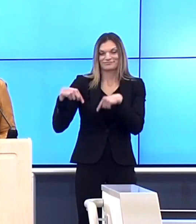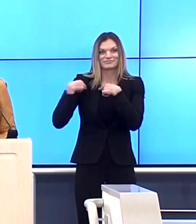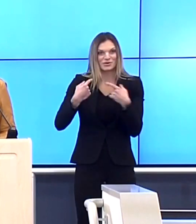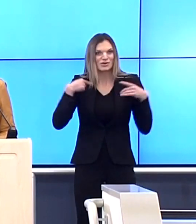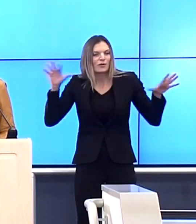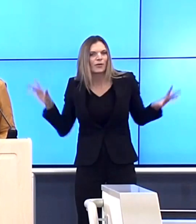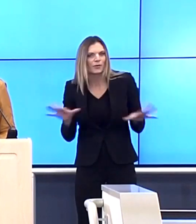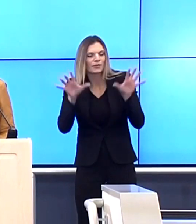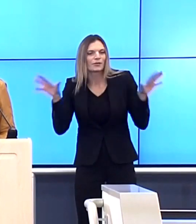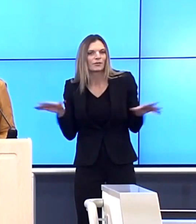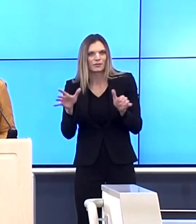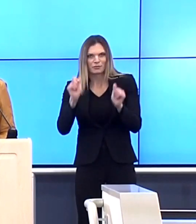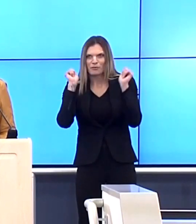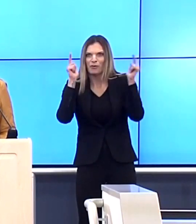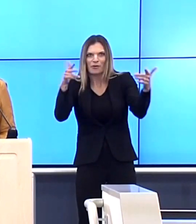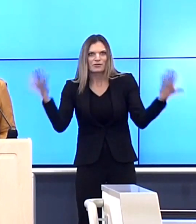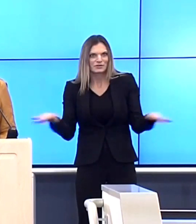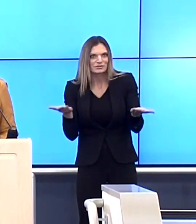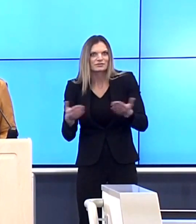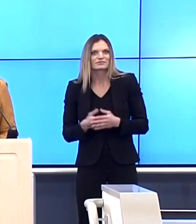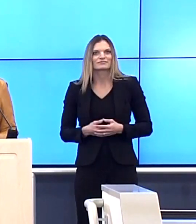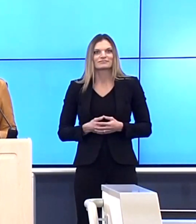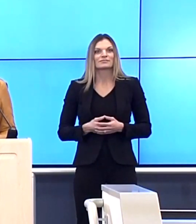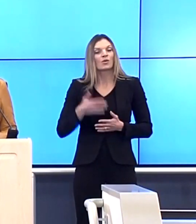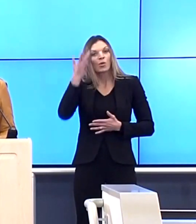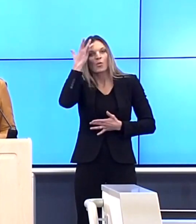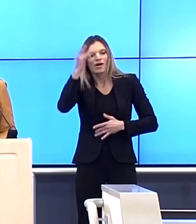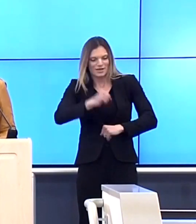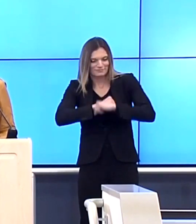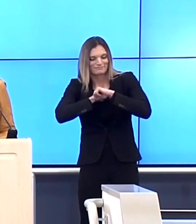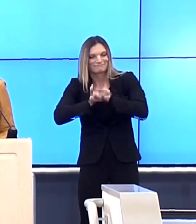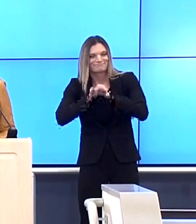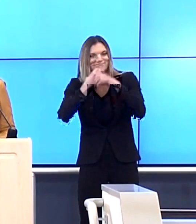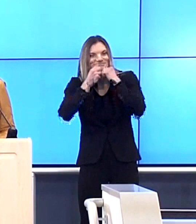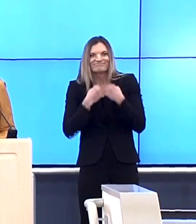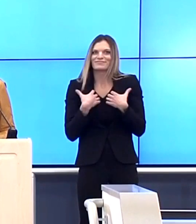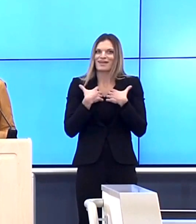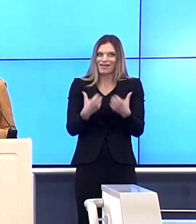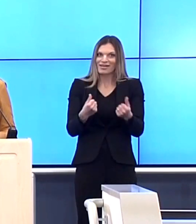OUT. MICHIGANDERS HAVE MADE HUGE MICHIGANDERS HAVE MADE HUGE SACRIFICES THIS YEAR SO PROTECT SACRIFICES THIS YEAR SO PROTECT OUR PUBLIC HEALTH.